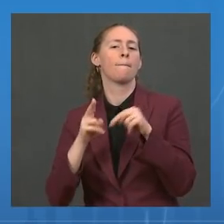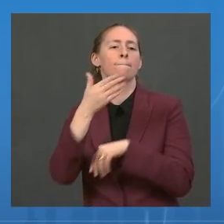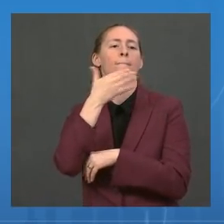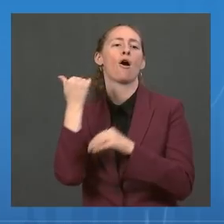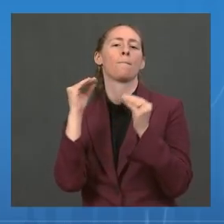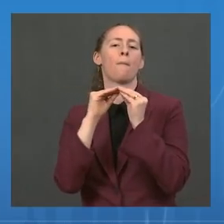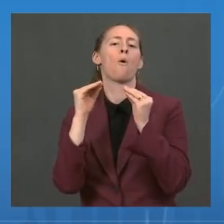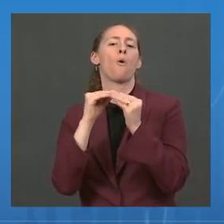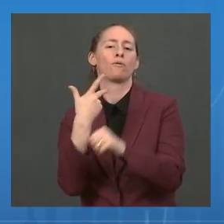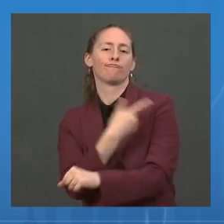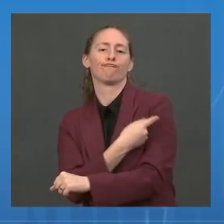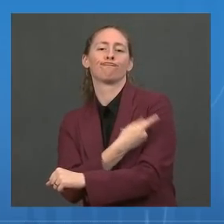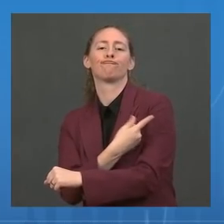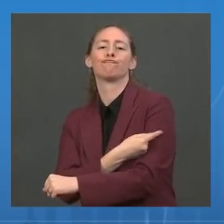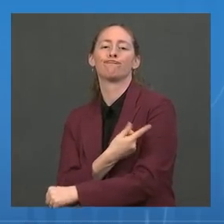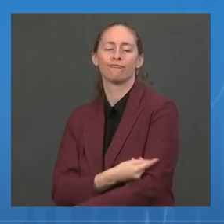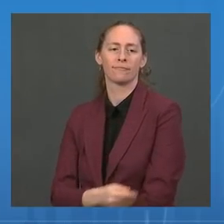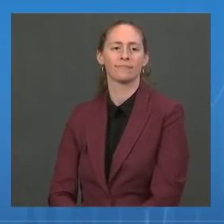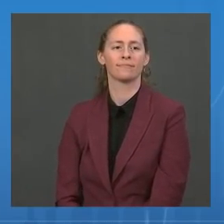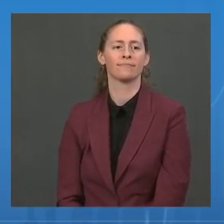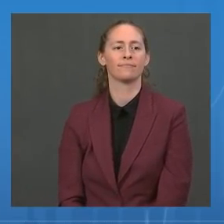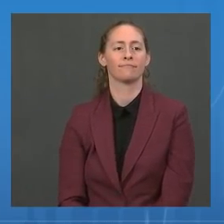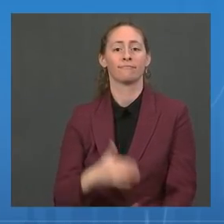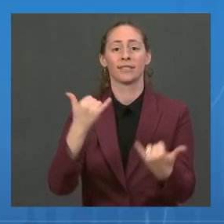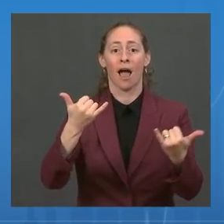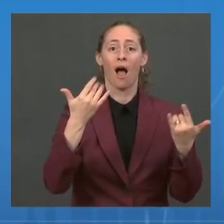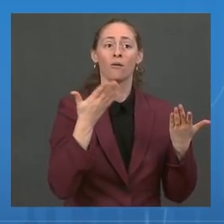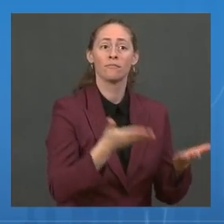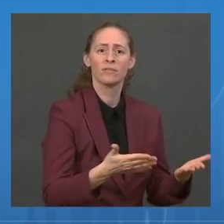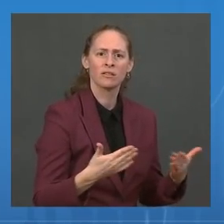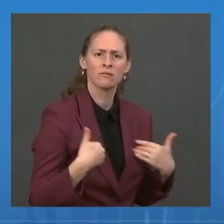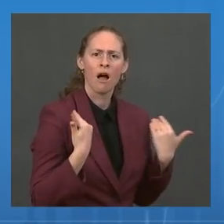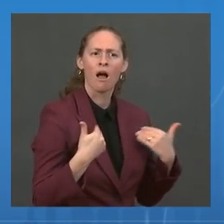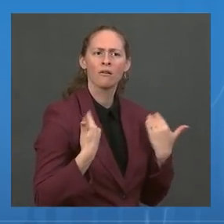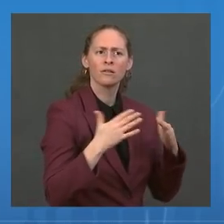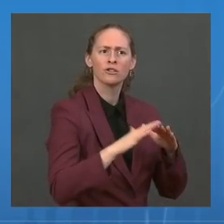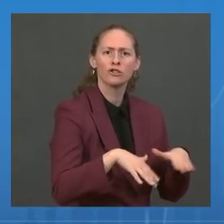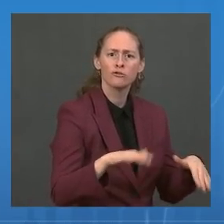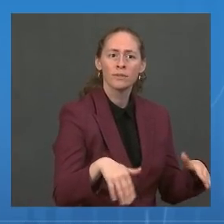As we vaccinate the unvaccinated, we're also enhancing protection for vaccinated Americans